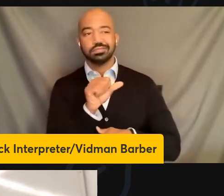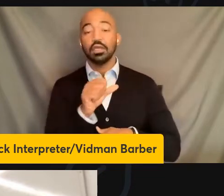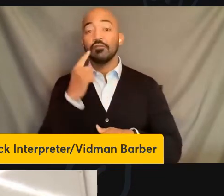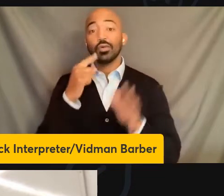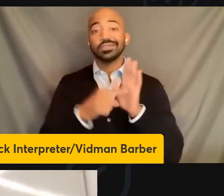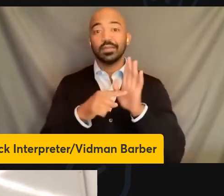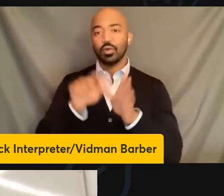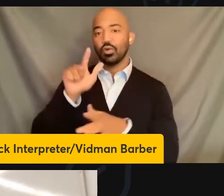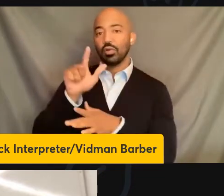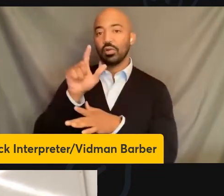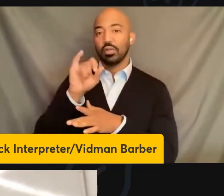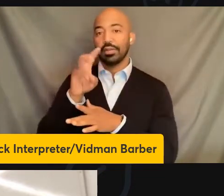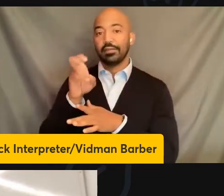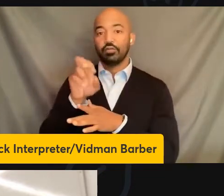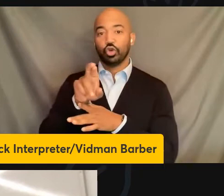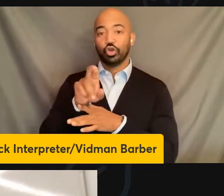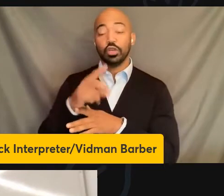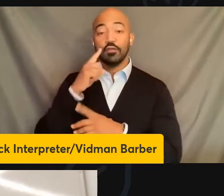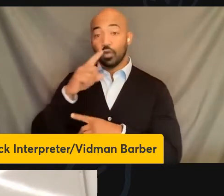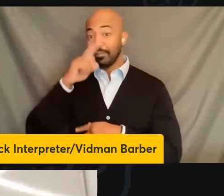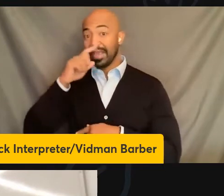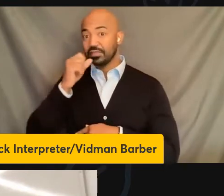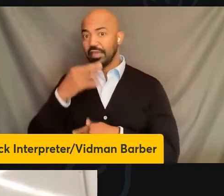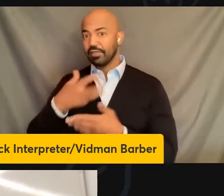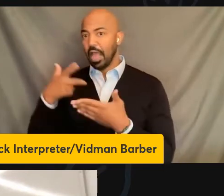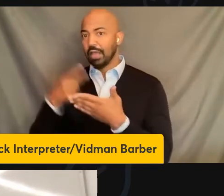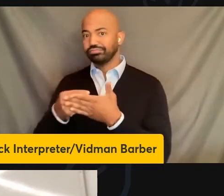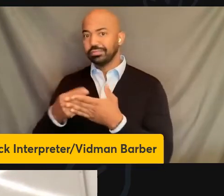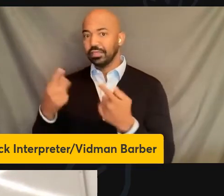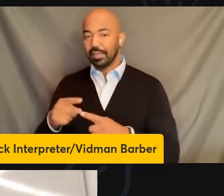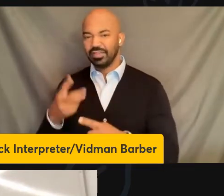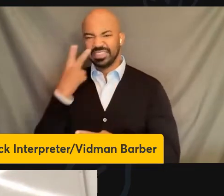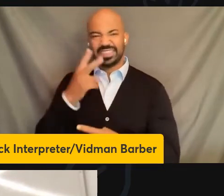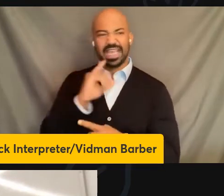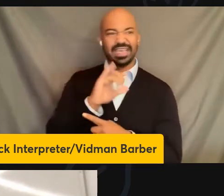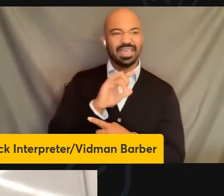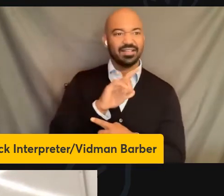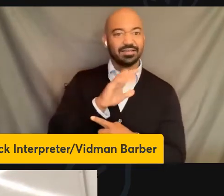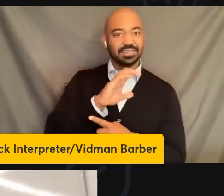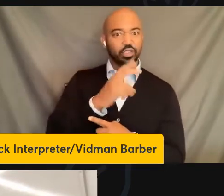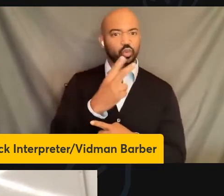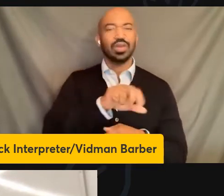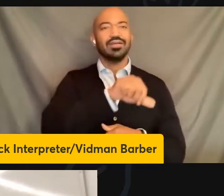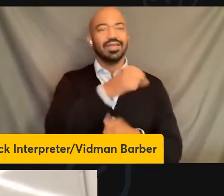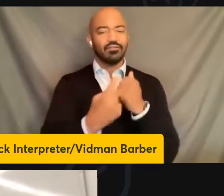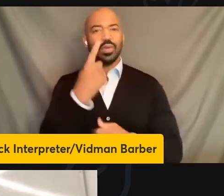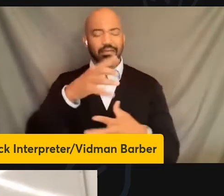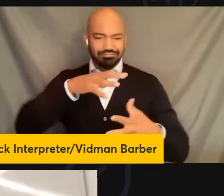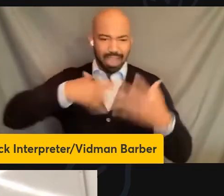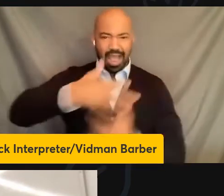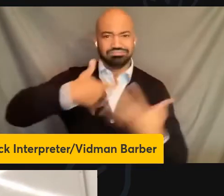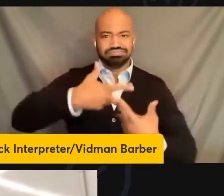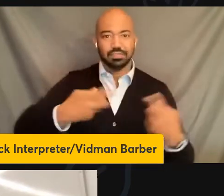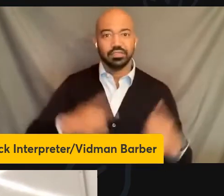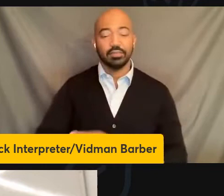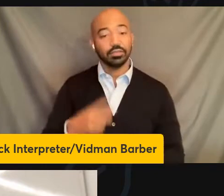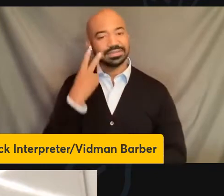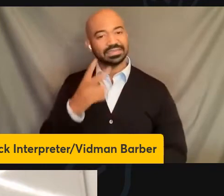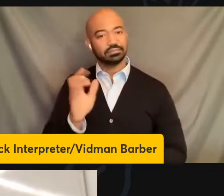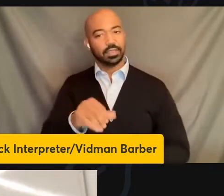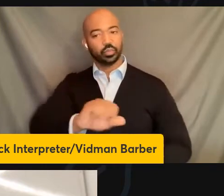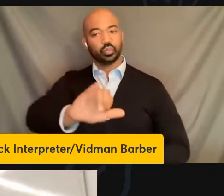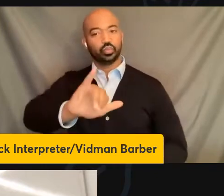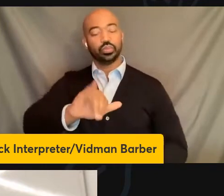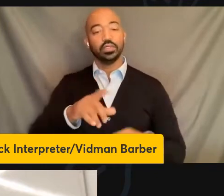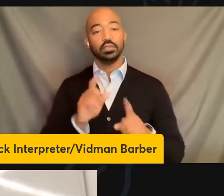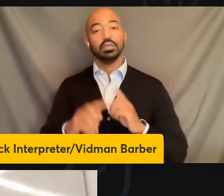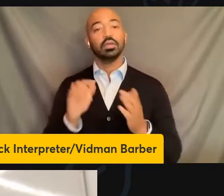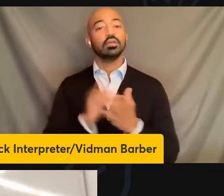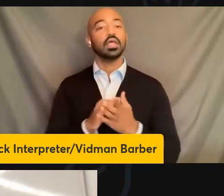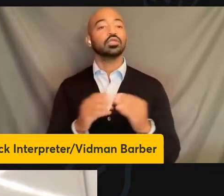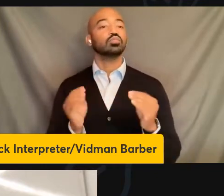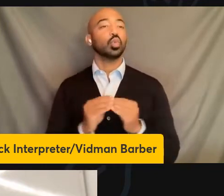you inject the mice with a 33, you can find ILC tools everywhere. So yeah, I think that's probably have to say other